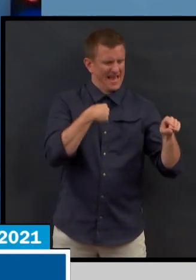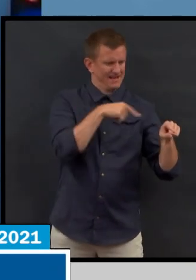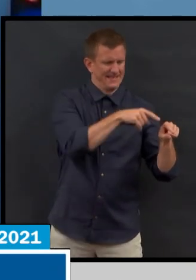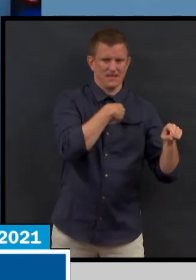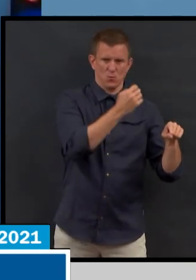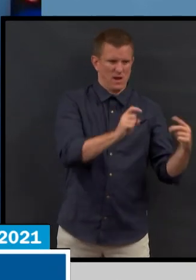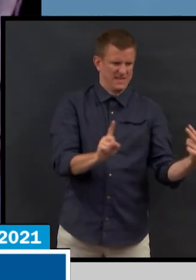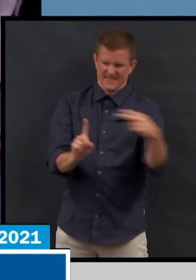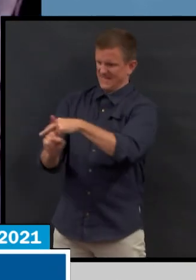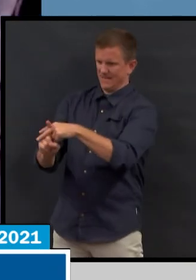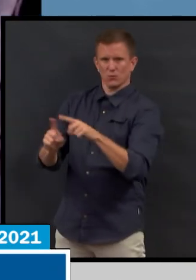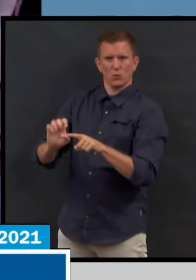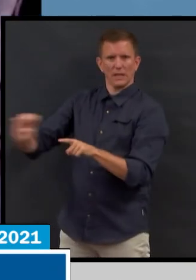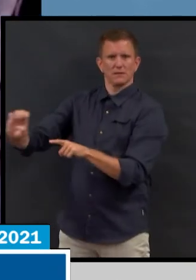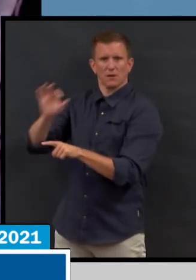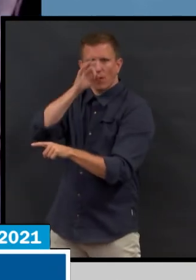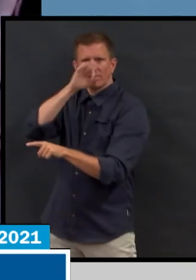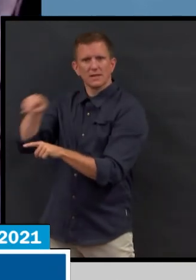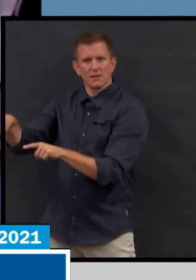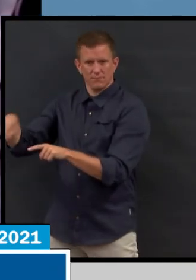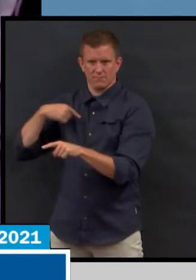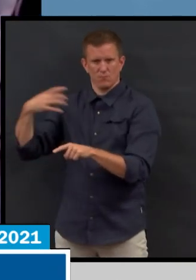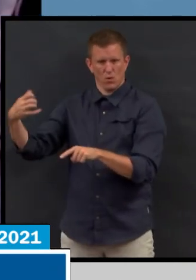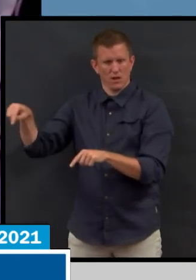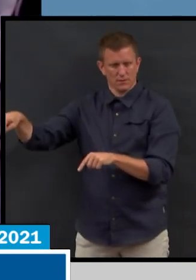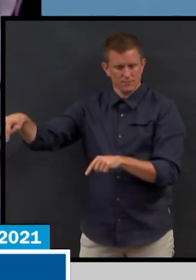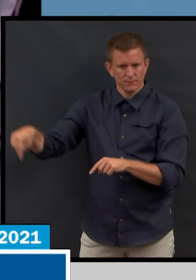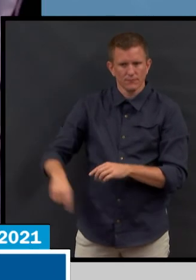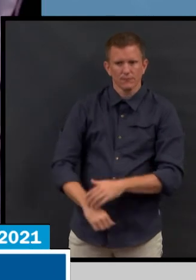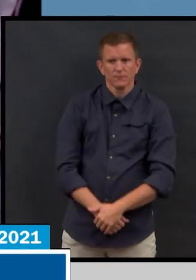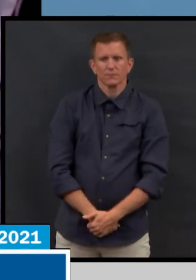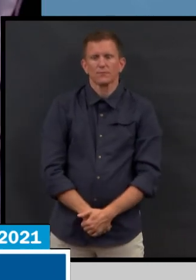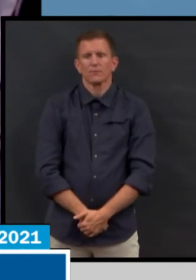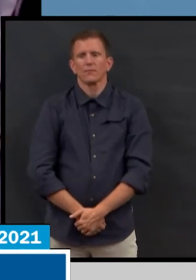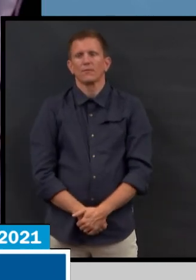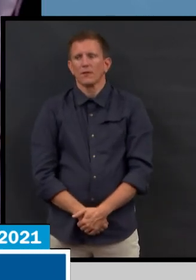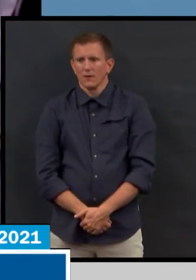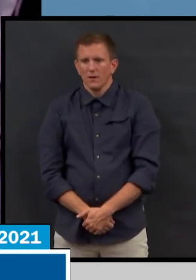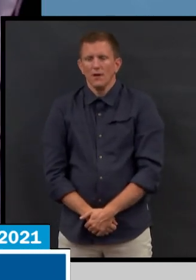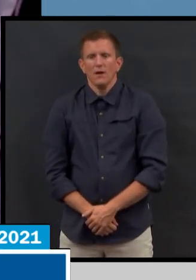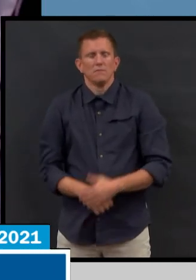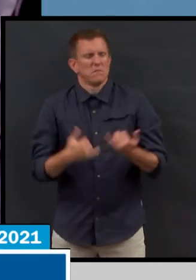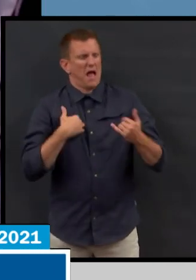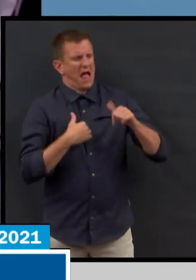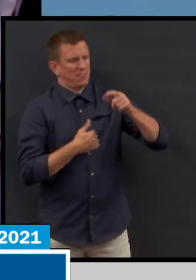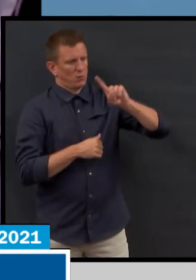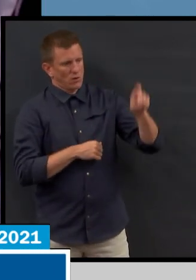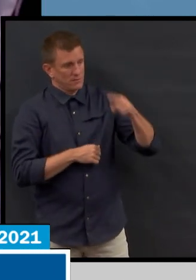good deal this one is a question for mayor hancock it says i appreciate the vaccine mandate